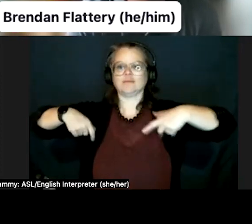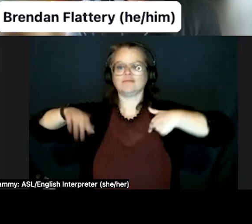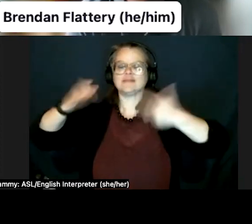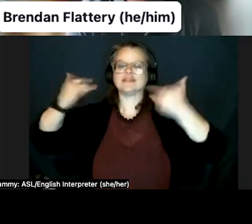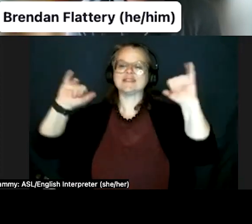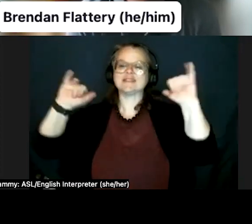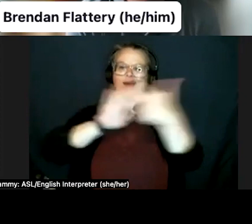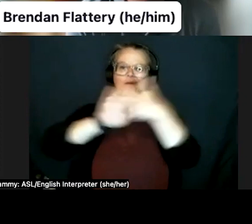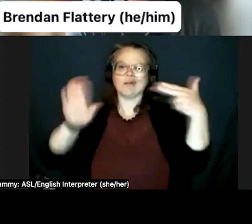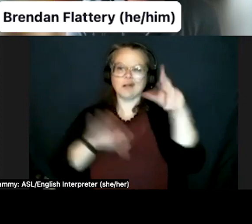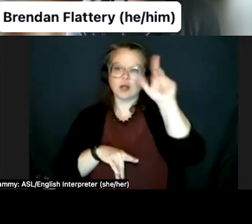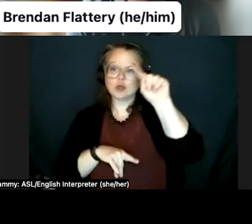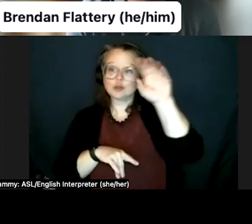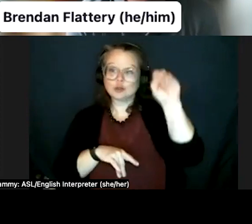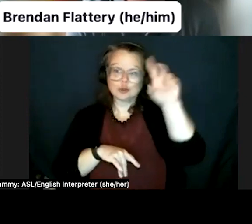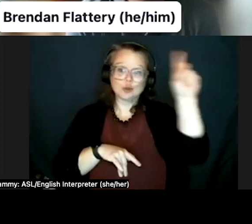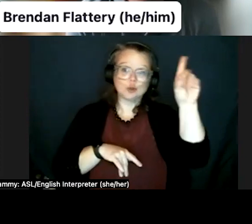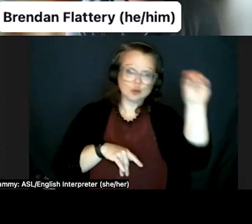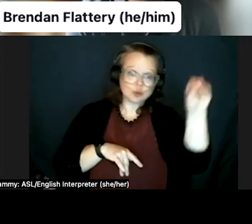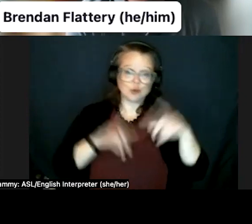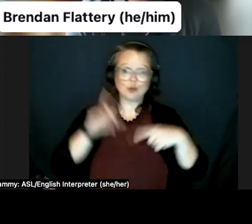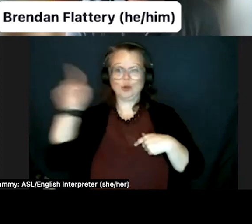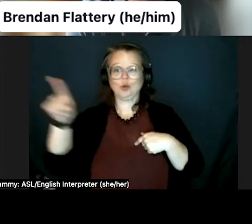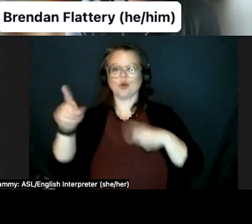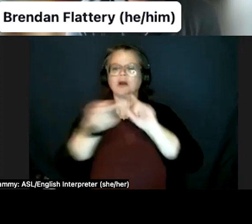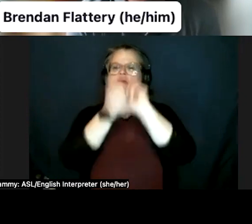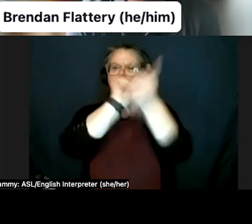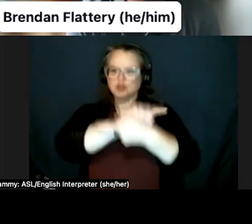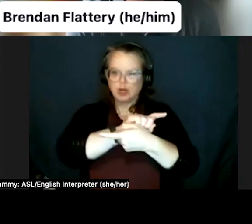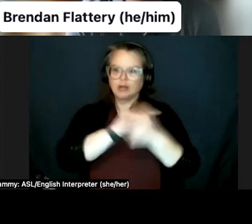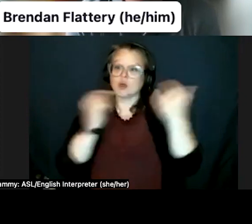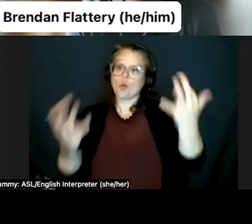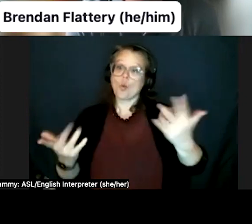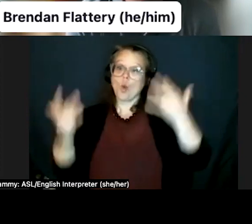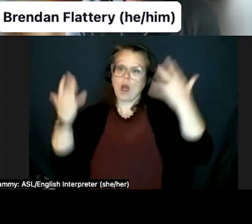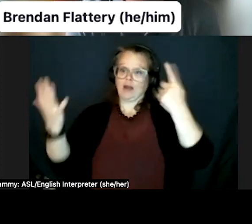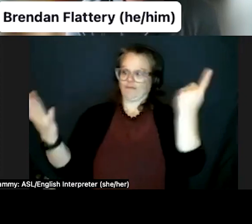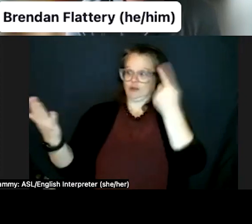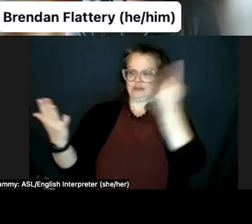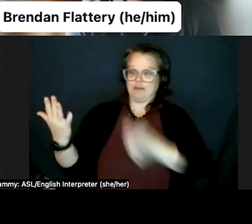in progress. You can have a waiting approval. You can have all sorts of different buckets.